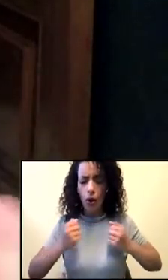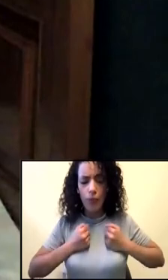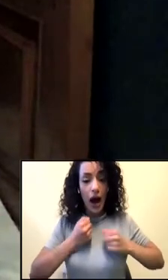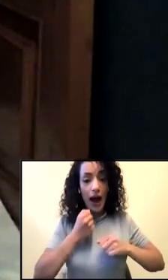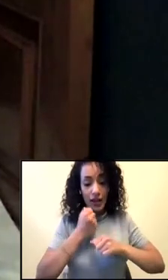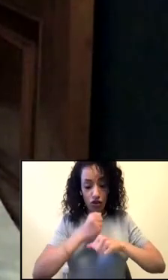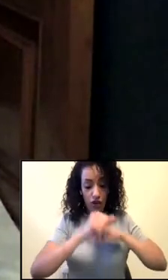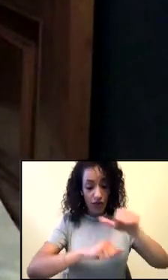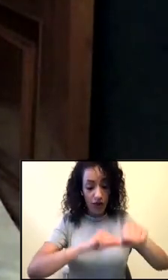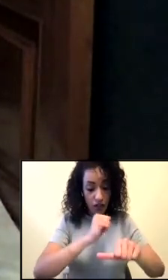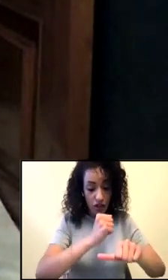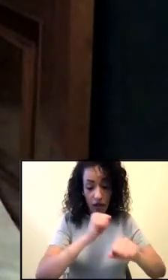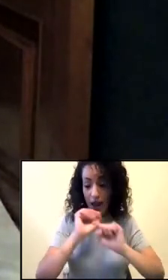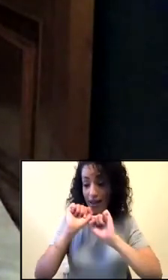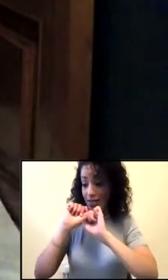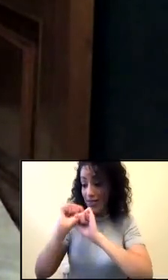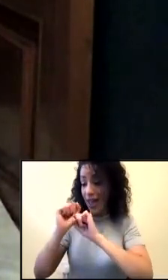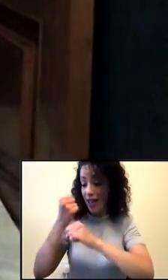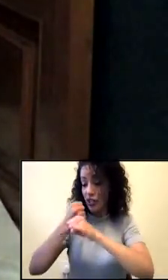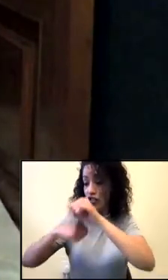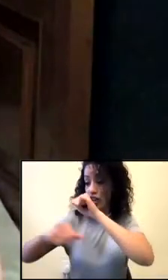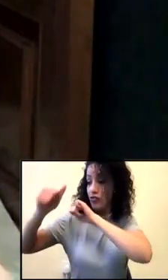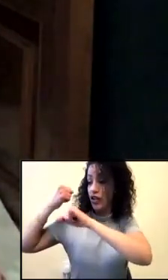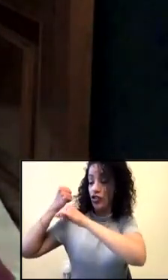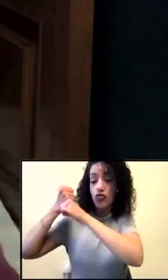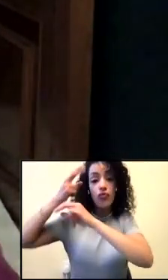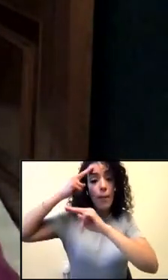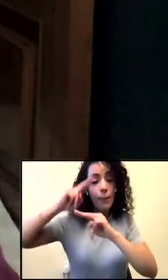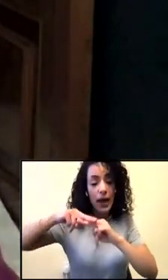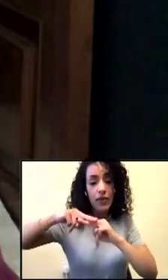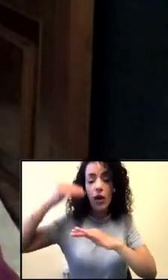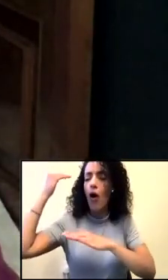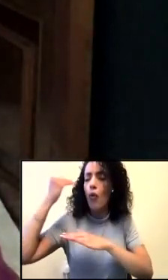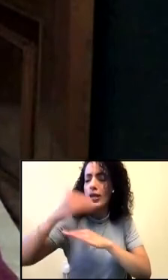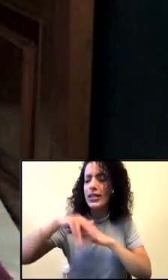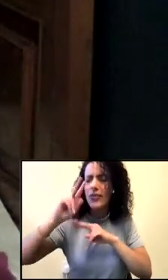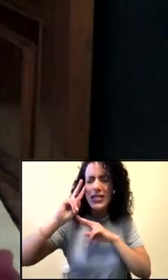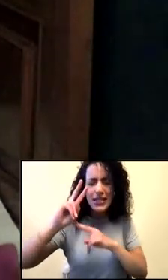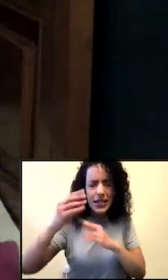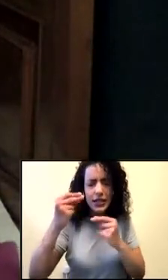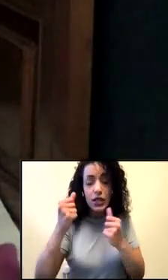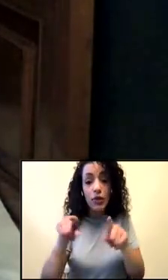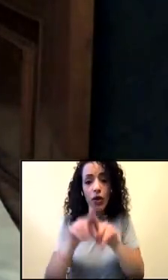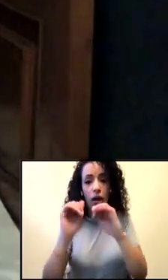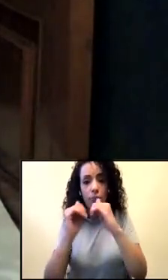and how I would probably never see something like a partition but that shouldn't mean that